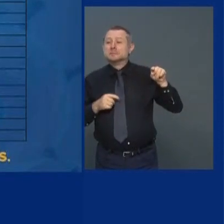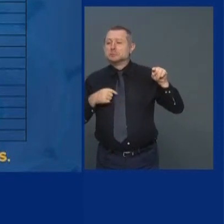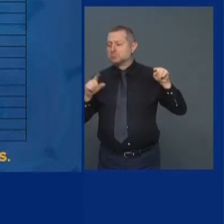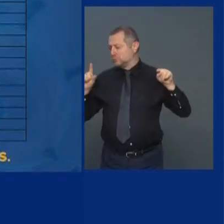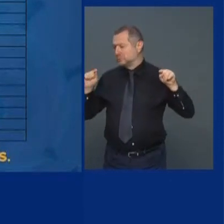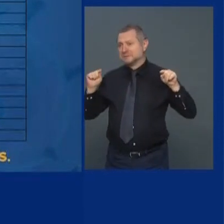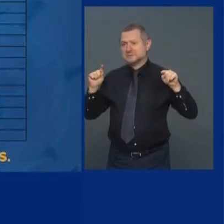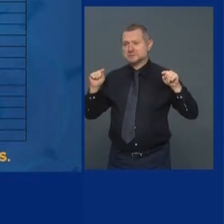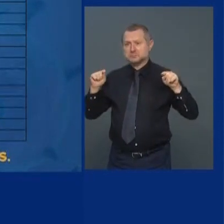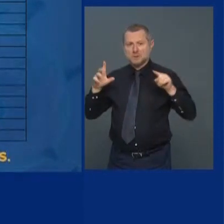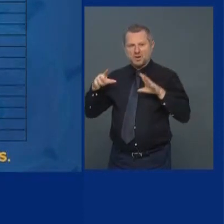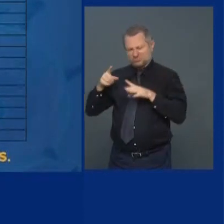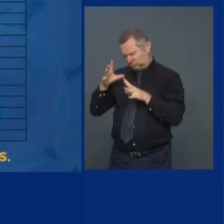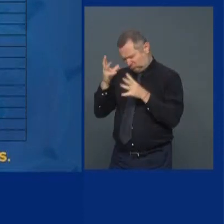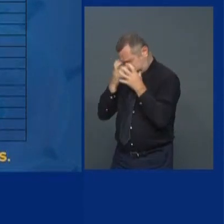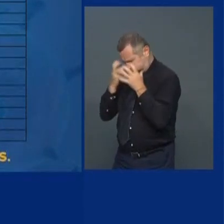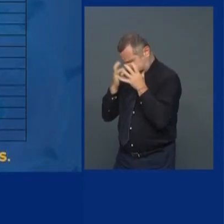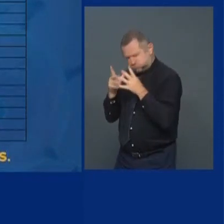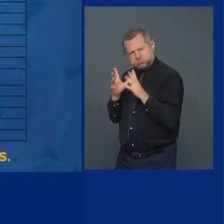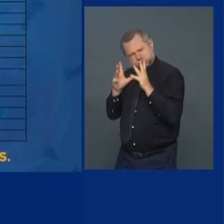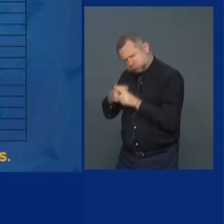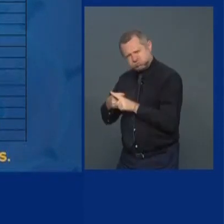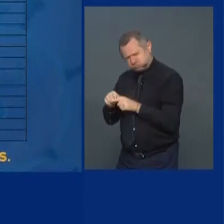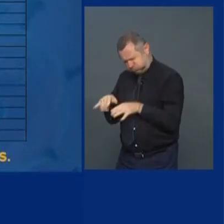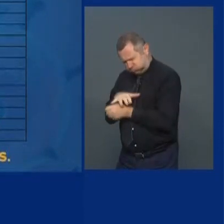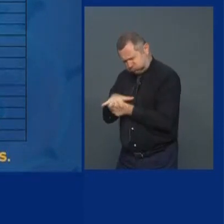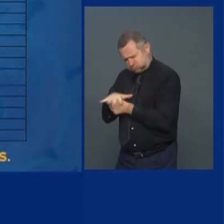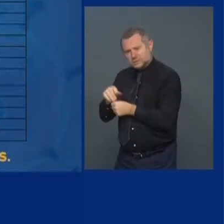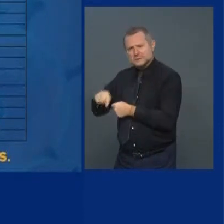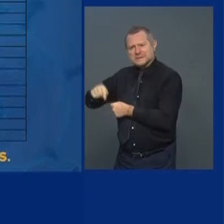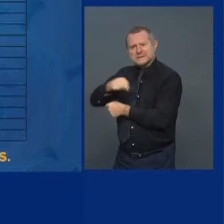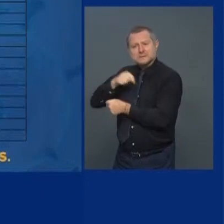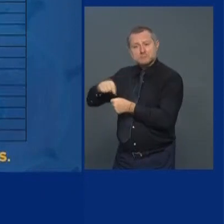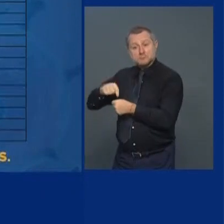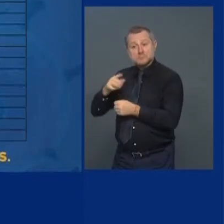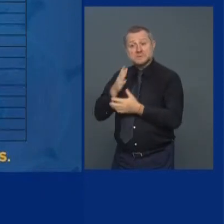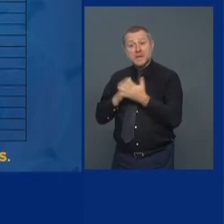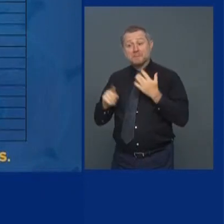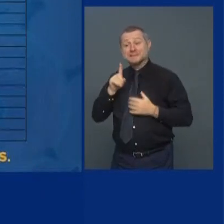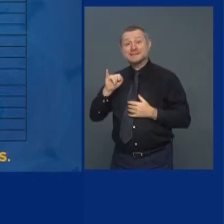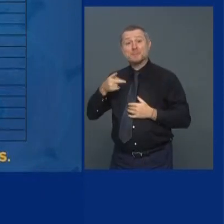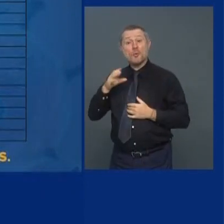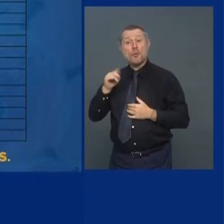OUT OF 1,740 ZIP CODES.